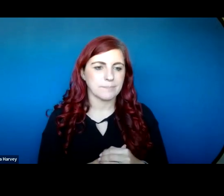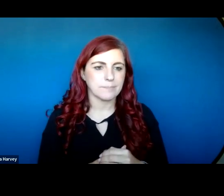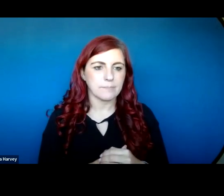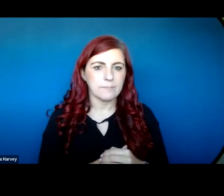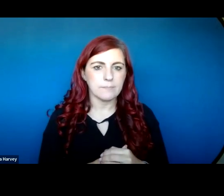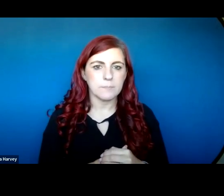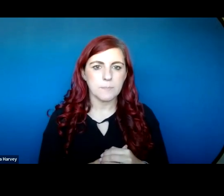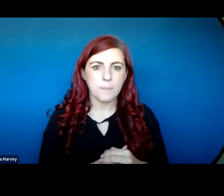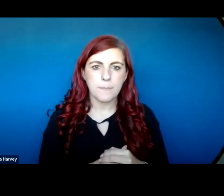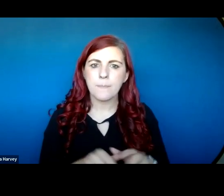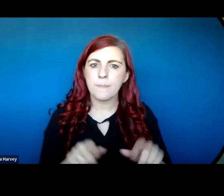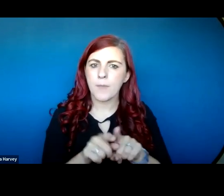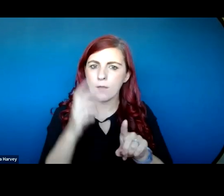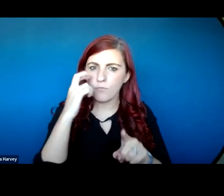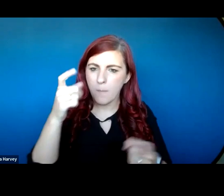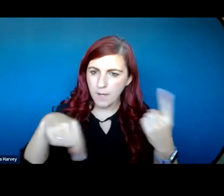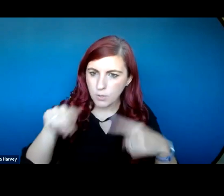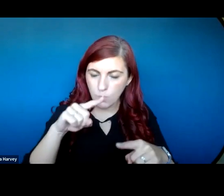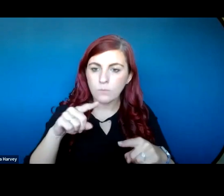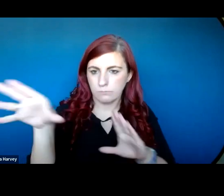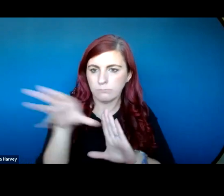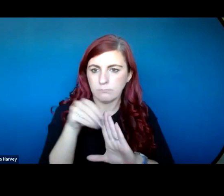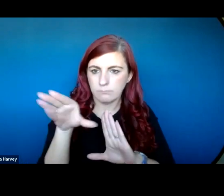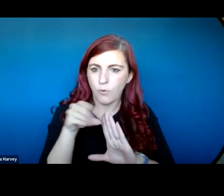Just a reminder that the event is being recorded, so you will be able to share it